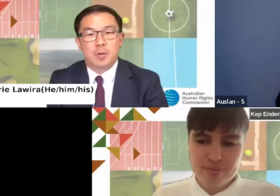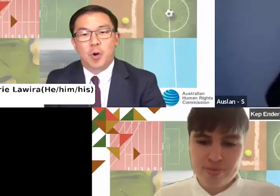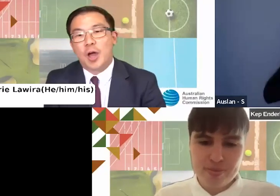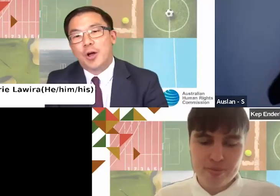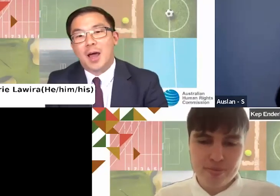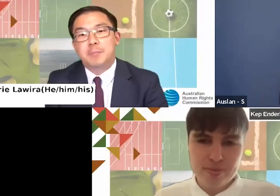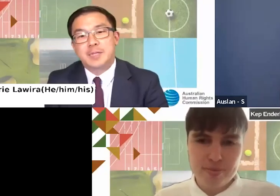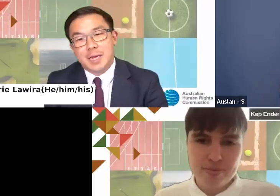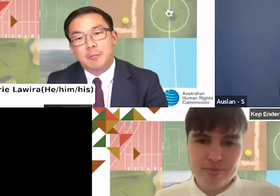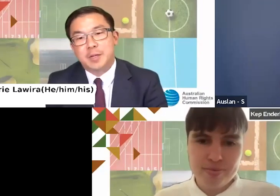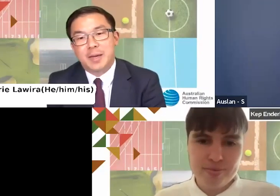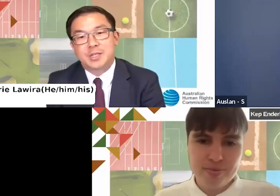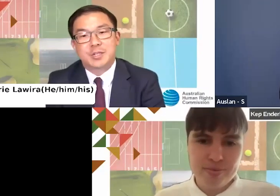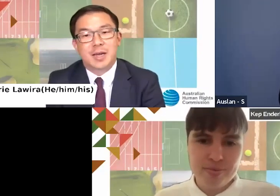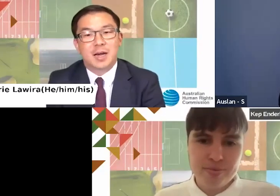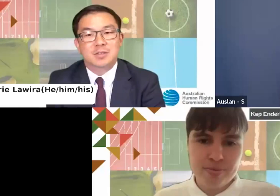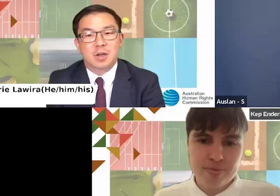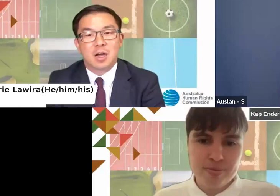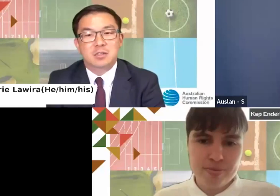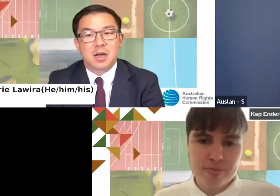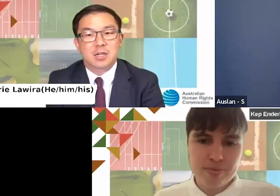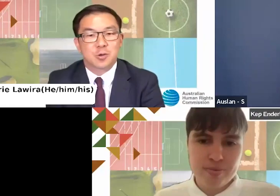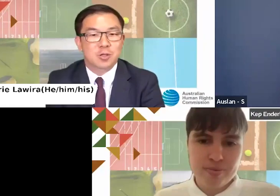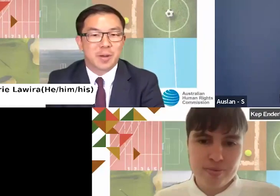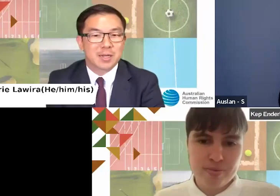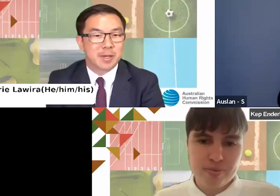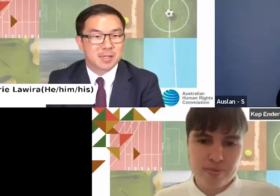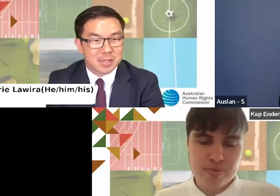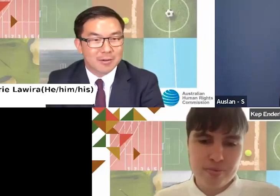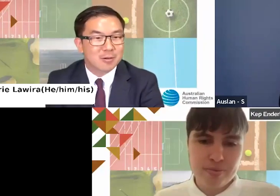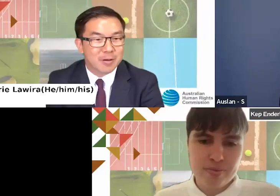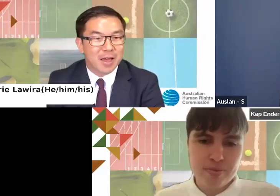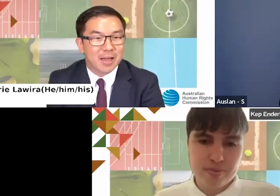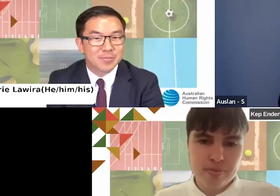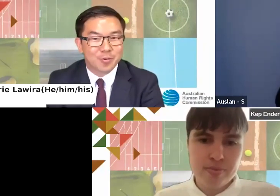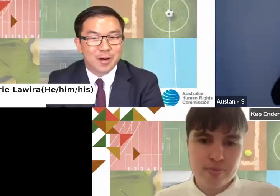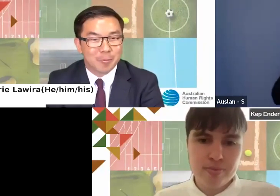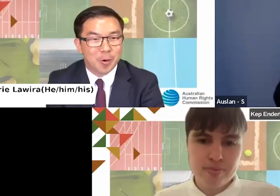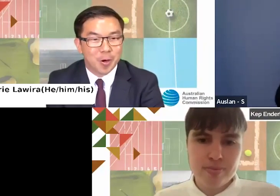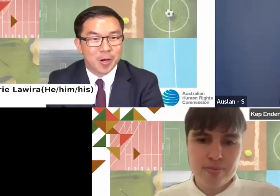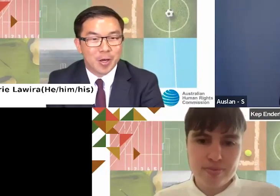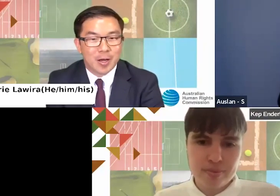What I got at particularly when you mentioned how sites are talked about as being sacred when they already were.